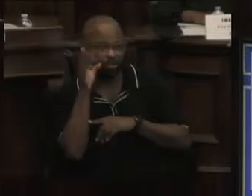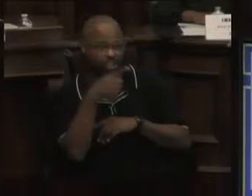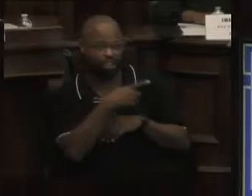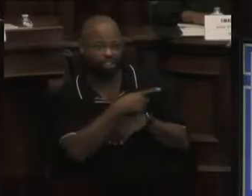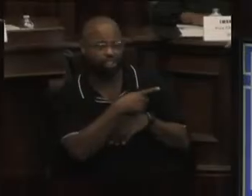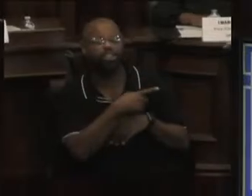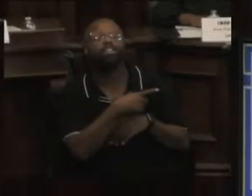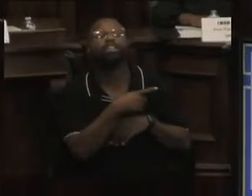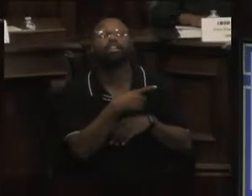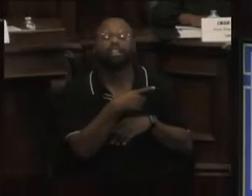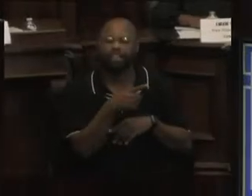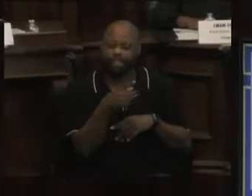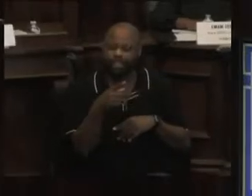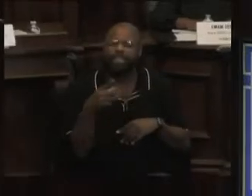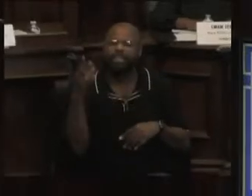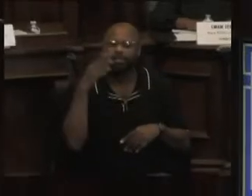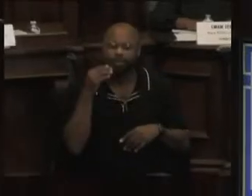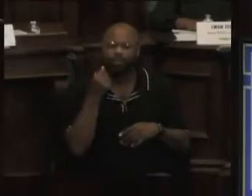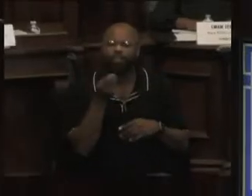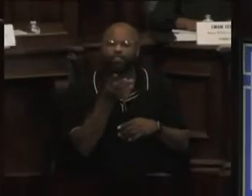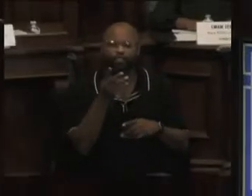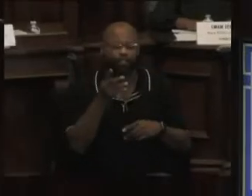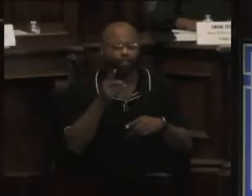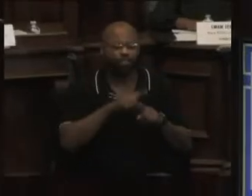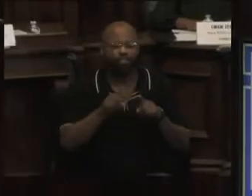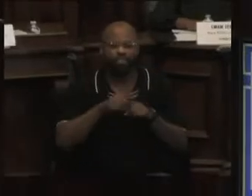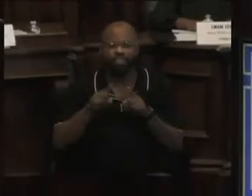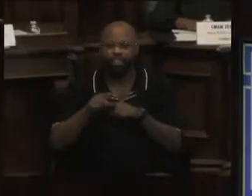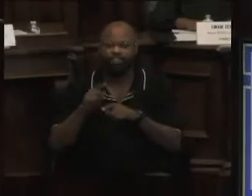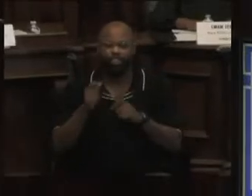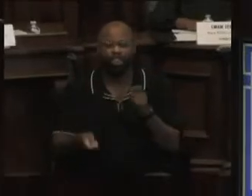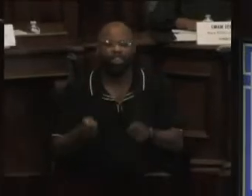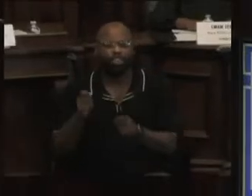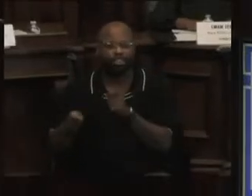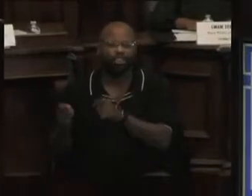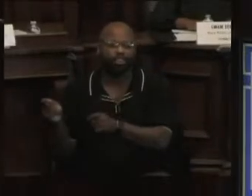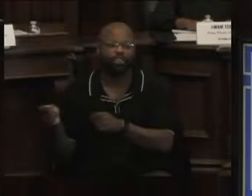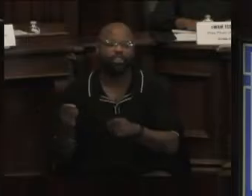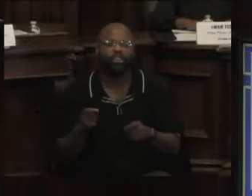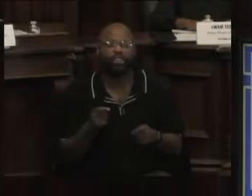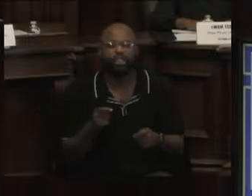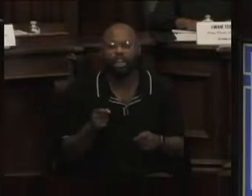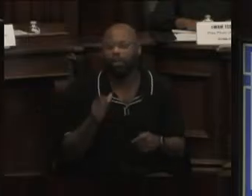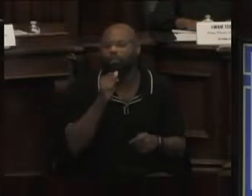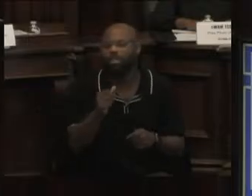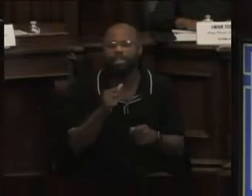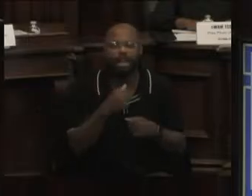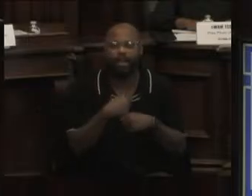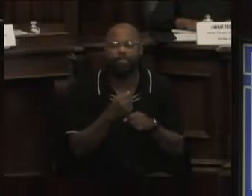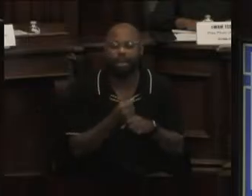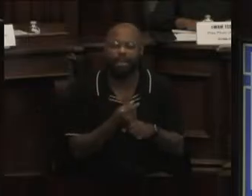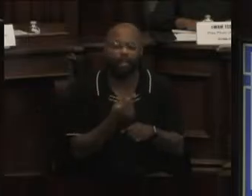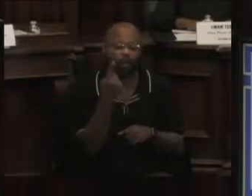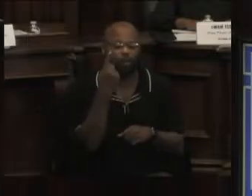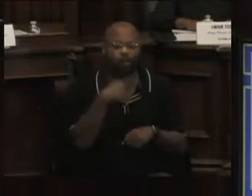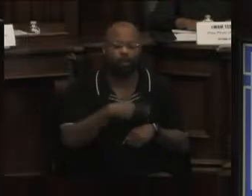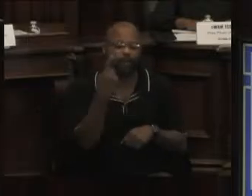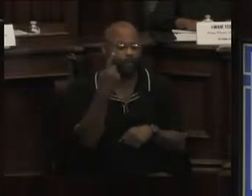And I just want to add that this presentation has gone